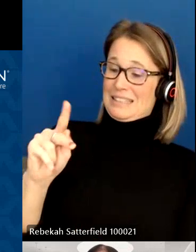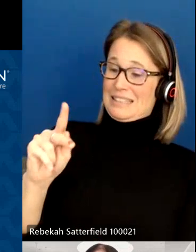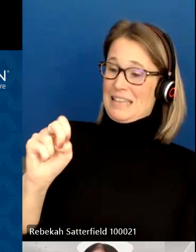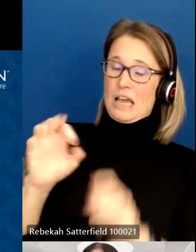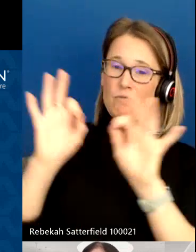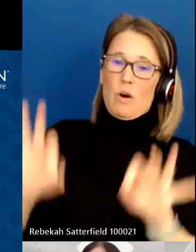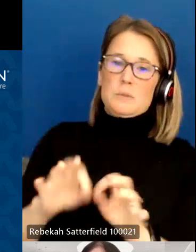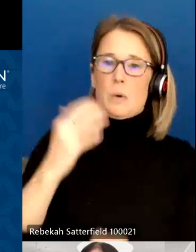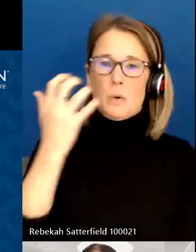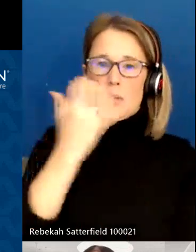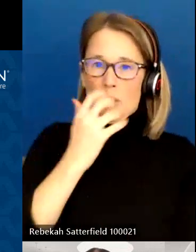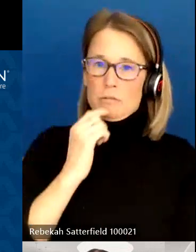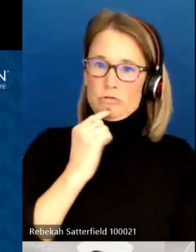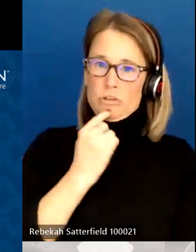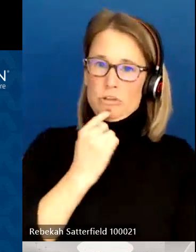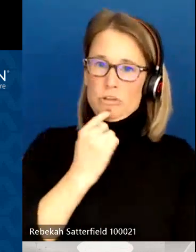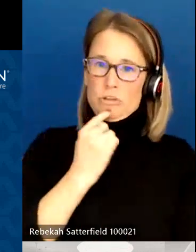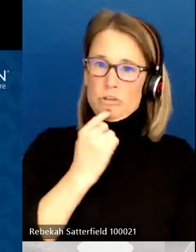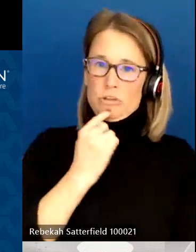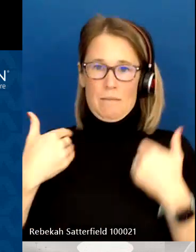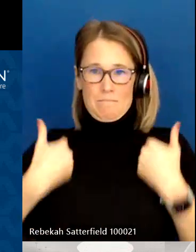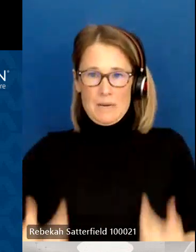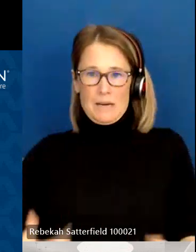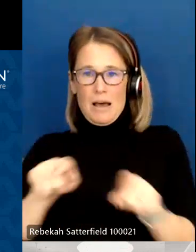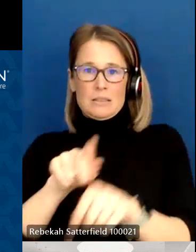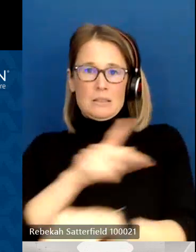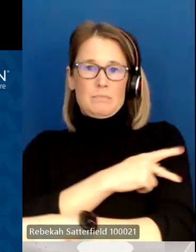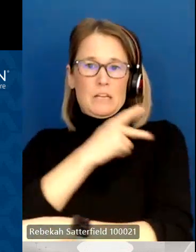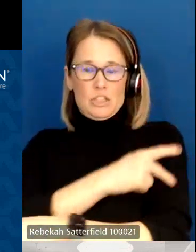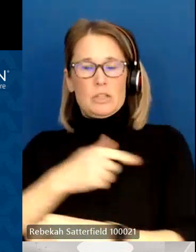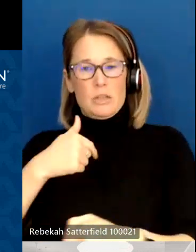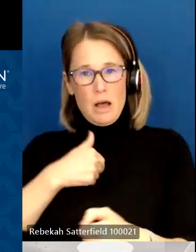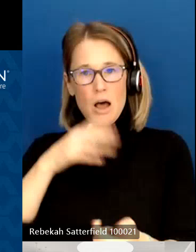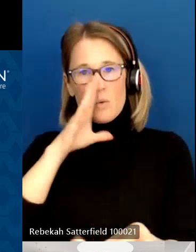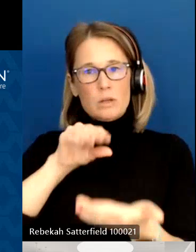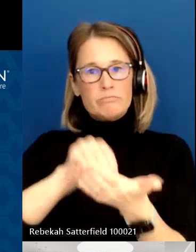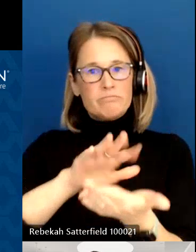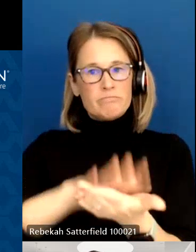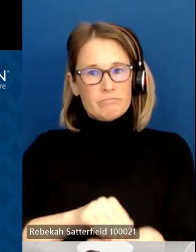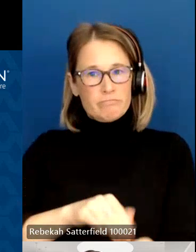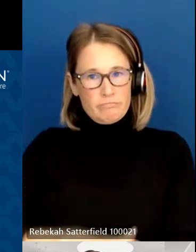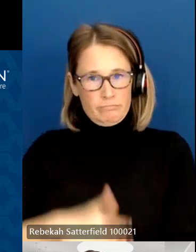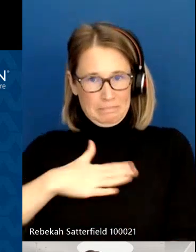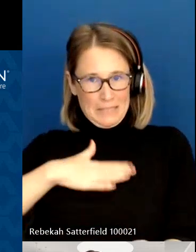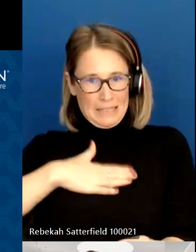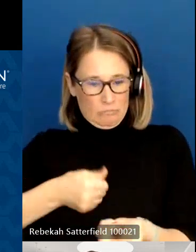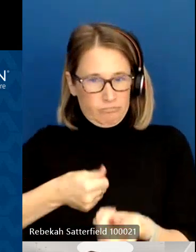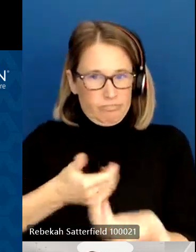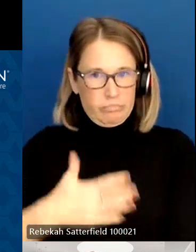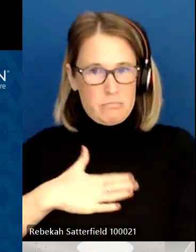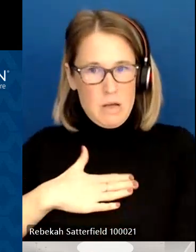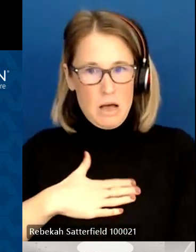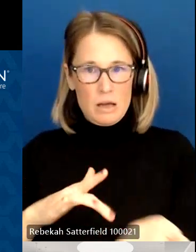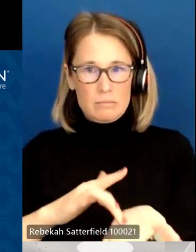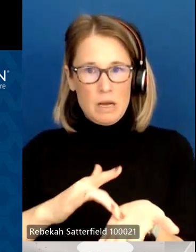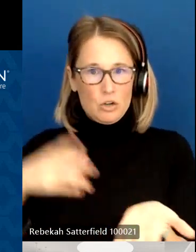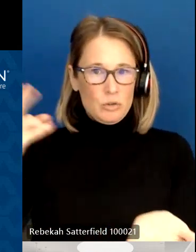that's where I as the patient will document um my medical history for instance right uh